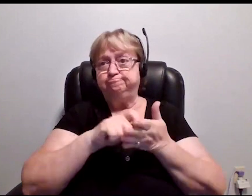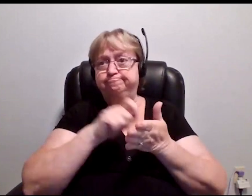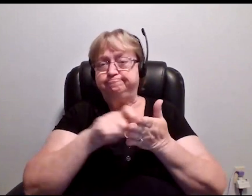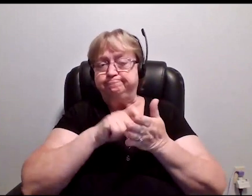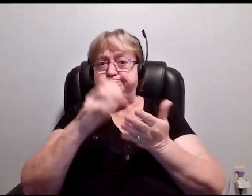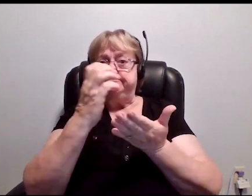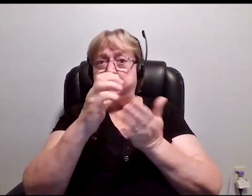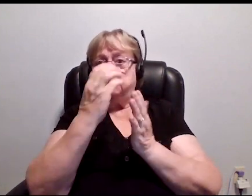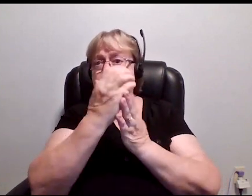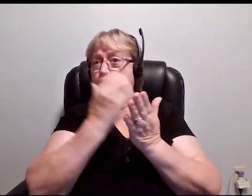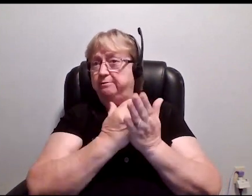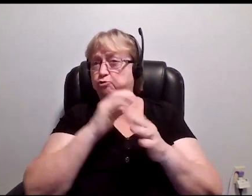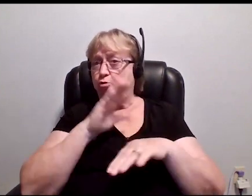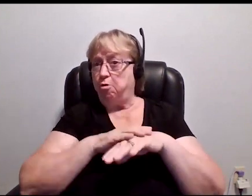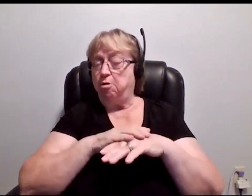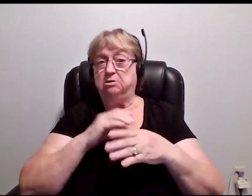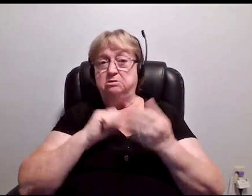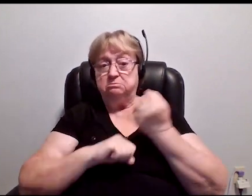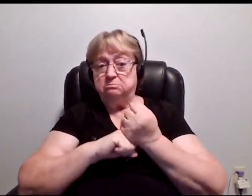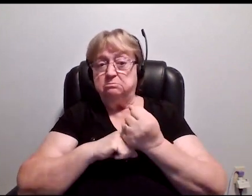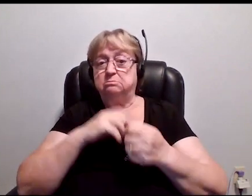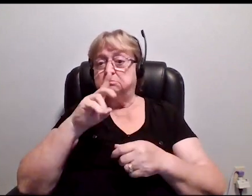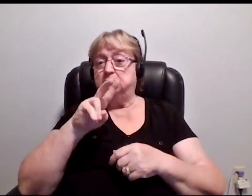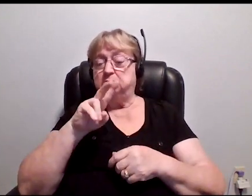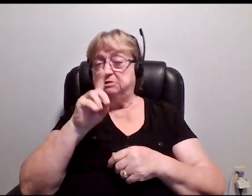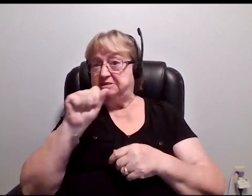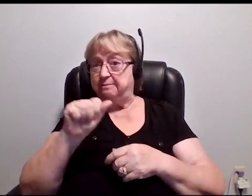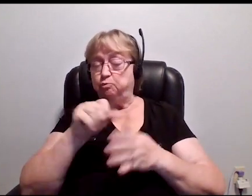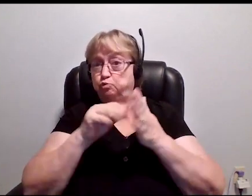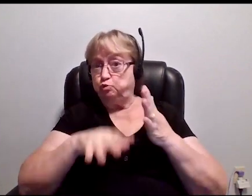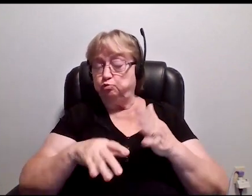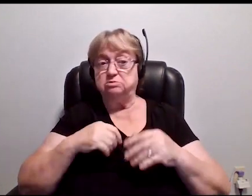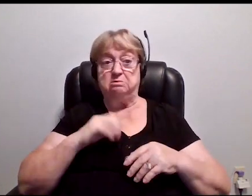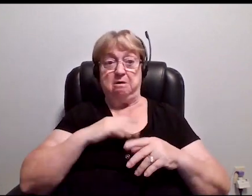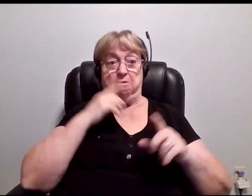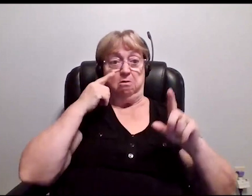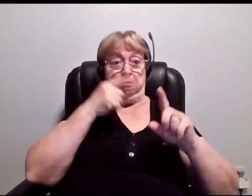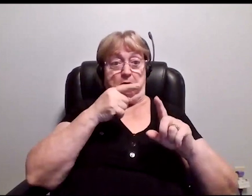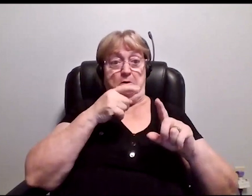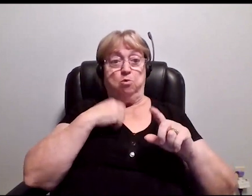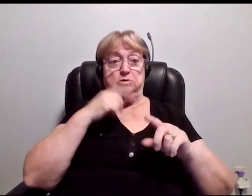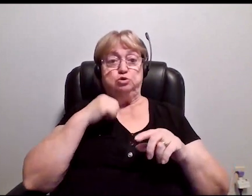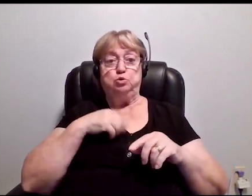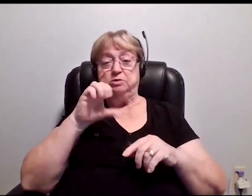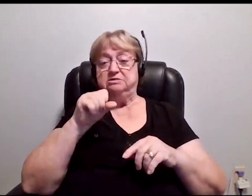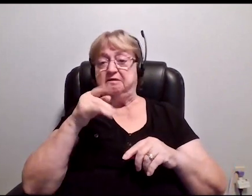in the physics classroom. Our goal in the synthesis was to synthesize and critique the existing literature about how instructors